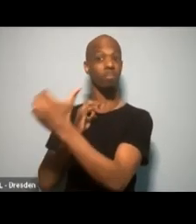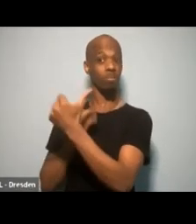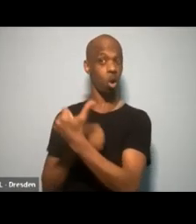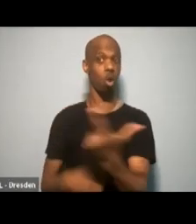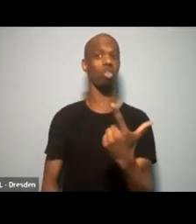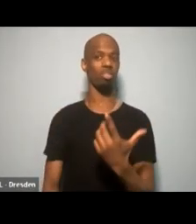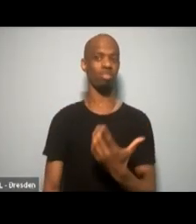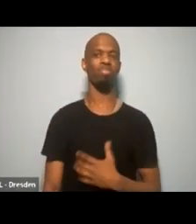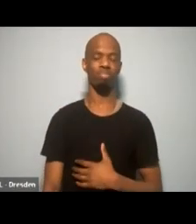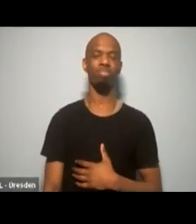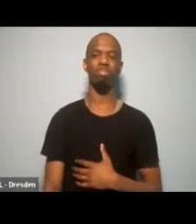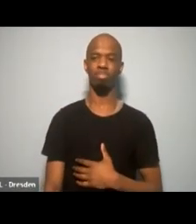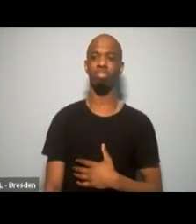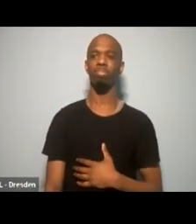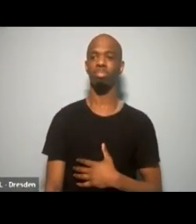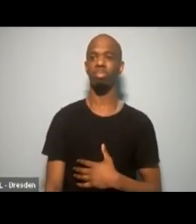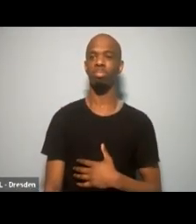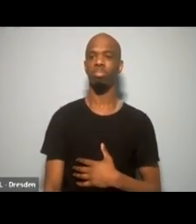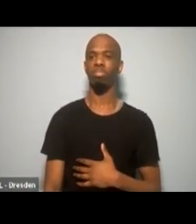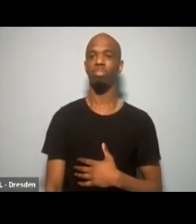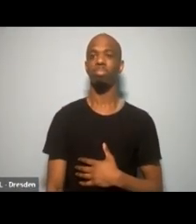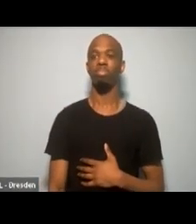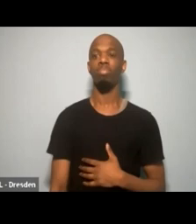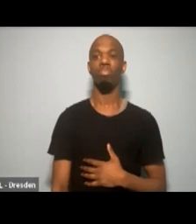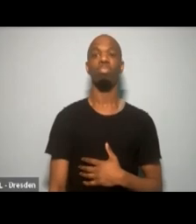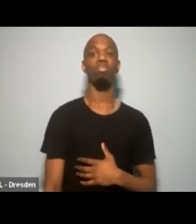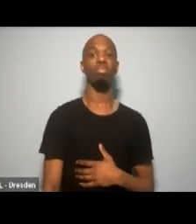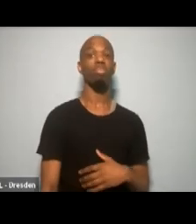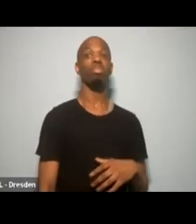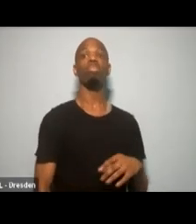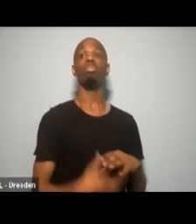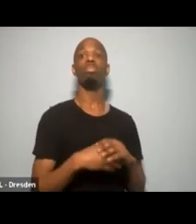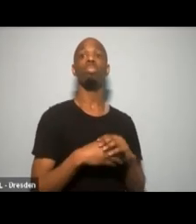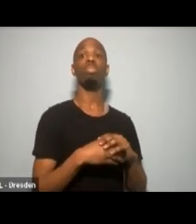Thank you so much Dr. Keshen, for your opening remarks,